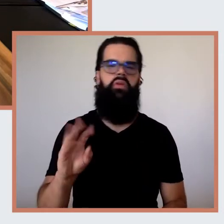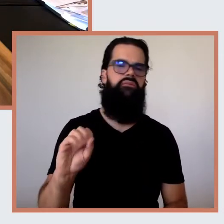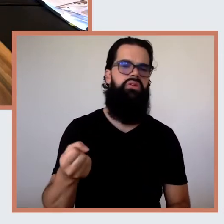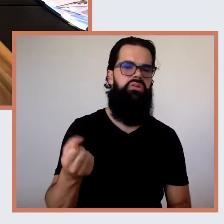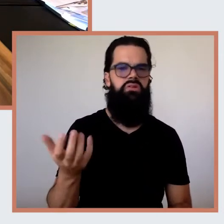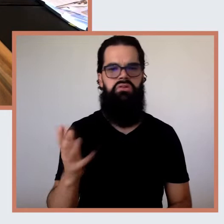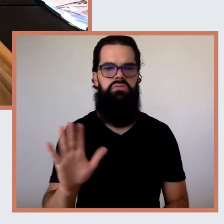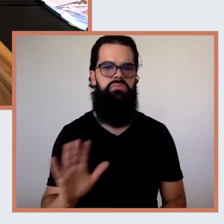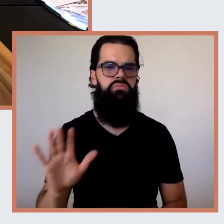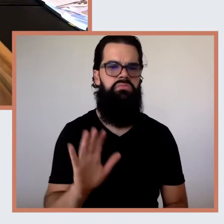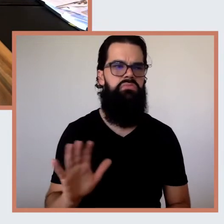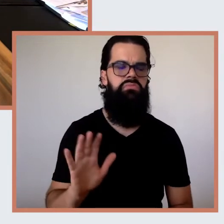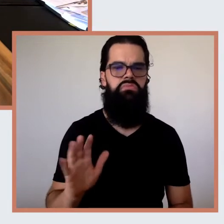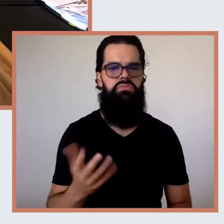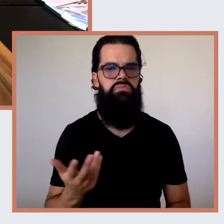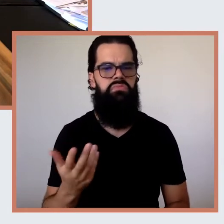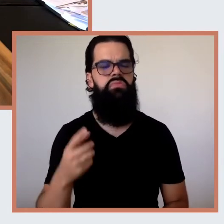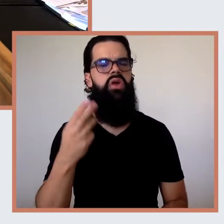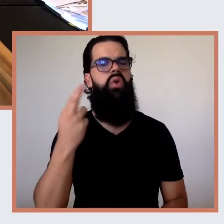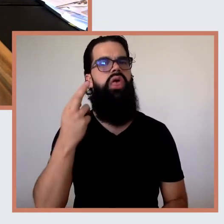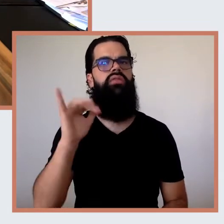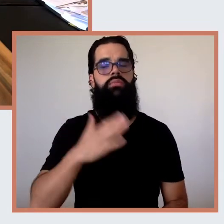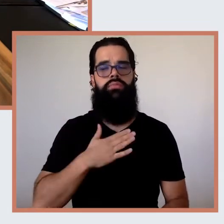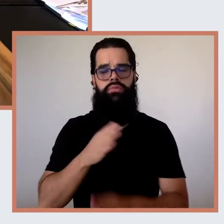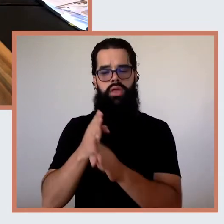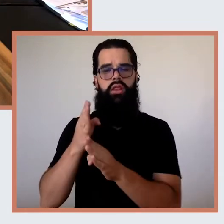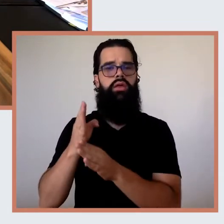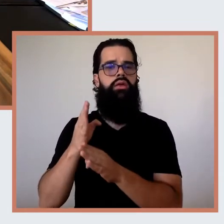when I was in my forties, you realize